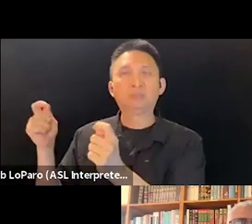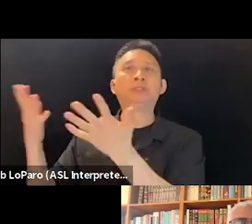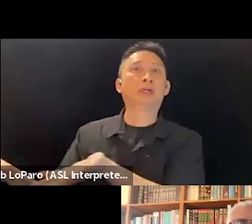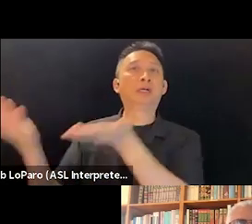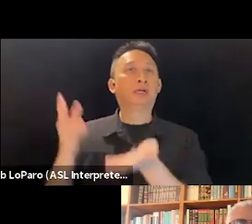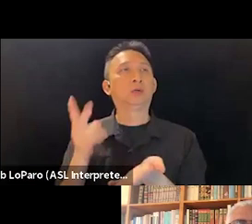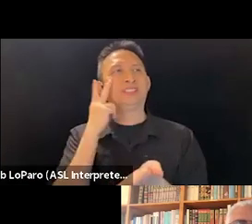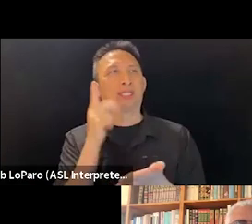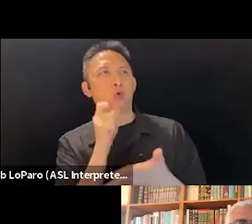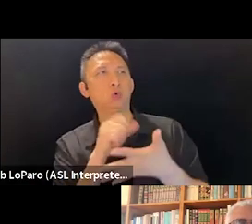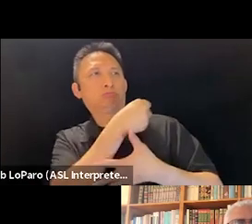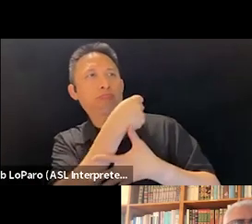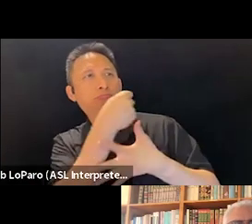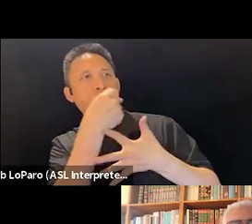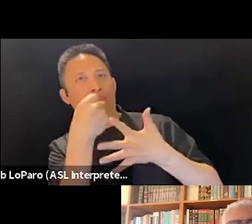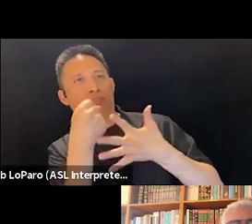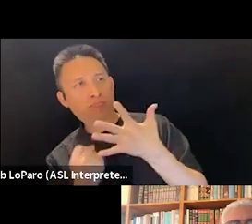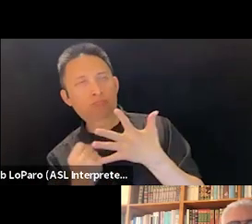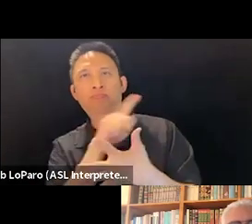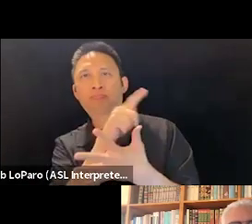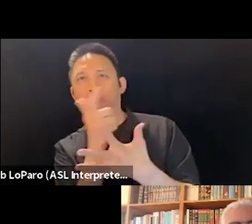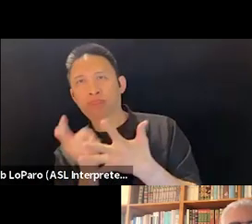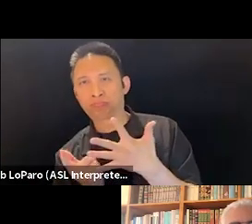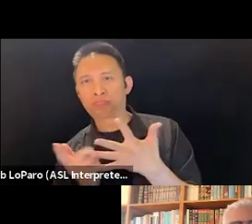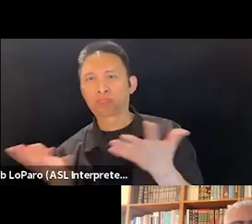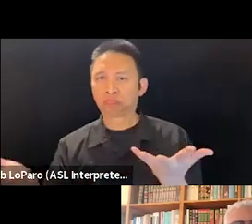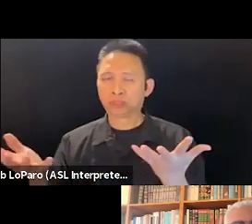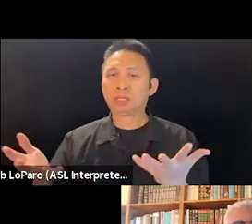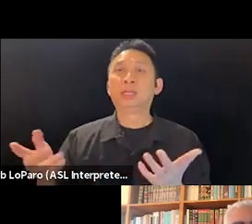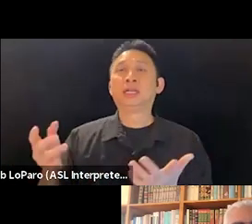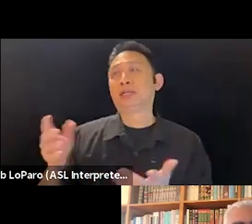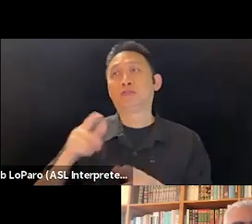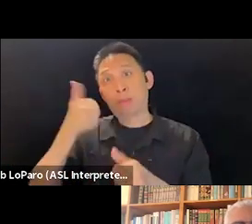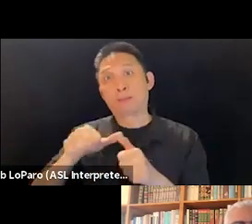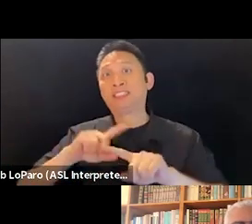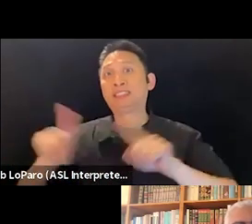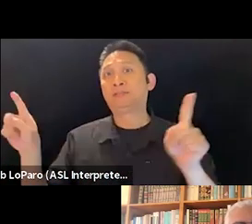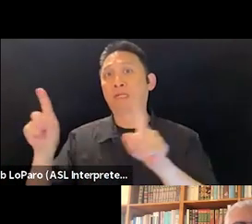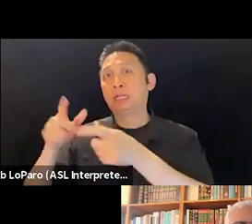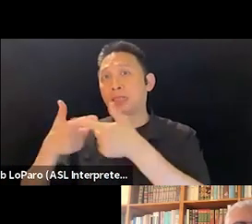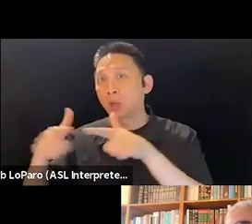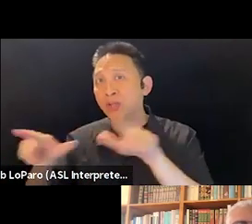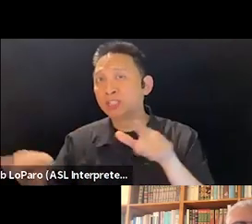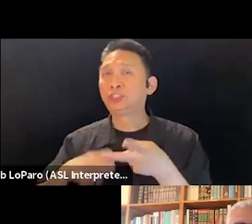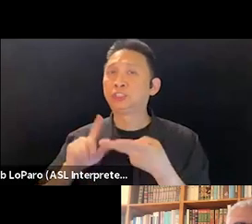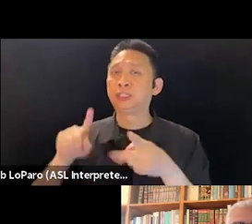before that on the others. Because it's completely different language, different territories and different audiences.